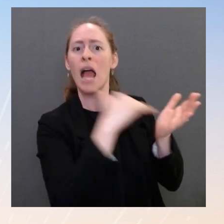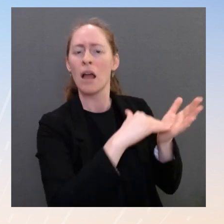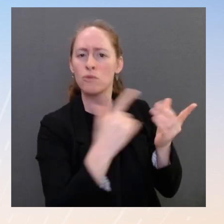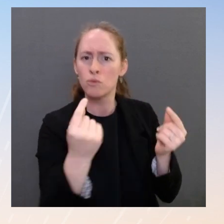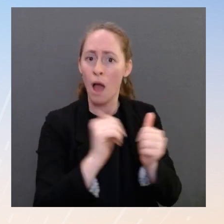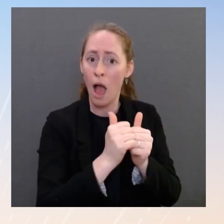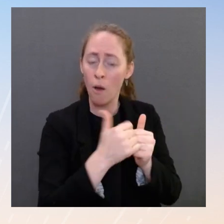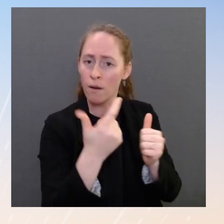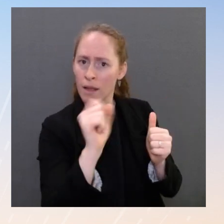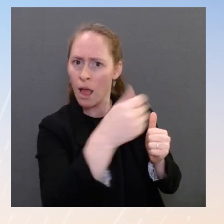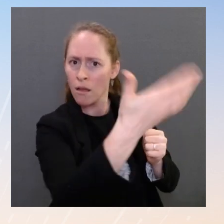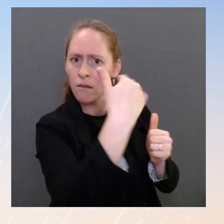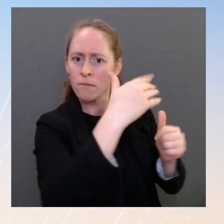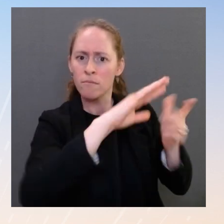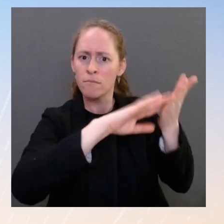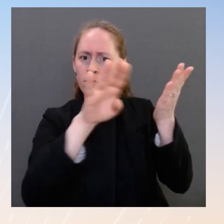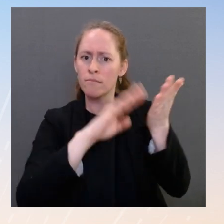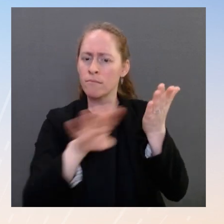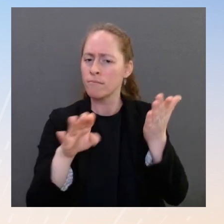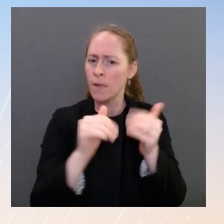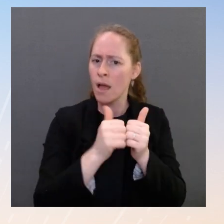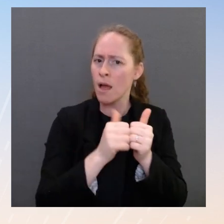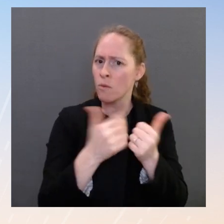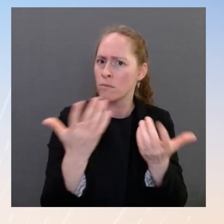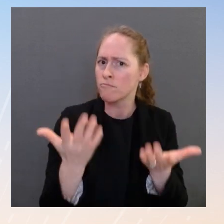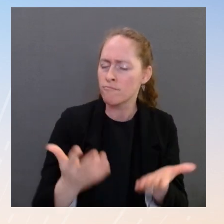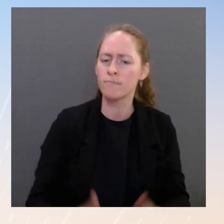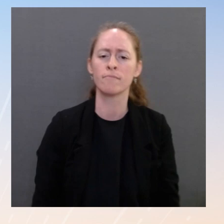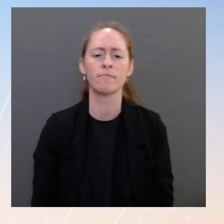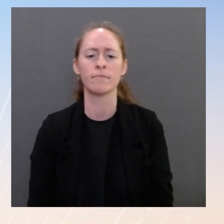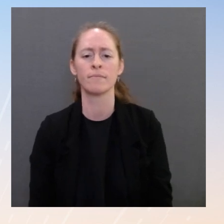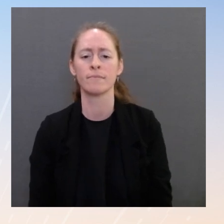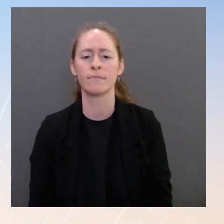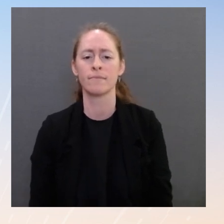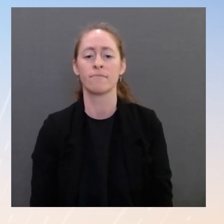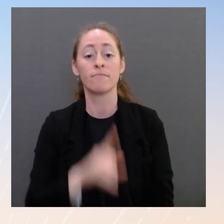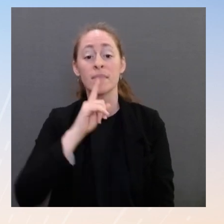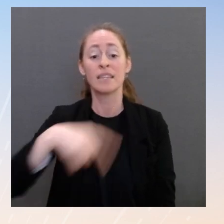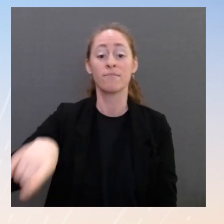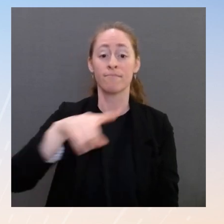you know, there are Americans who are held in other places around the world who we are still working to bring home.